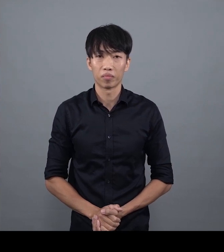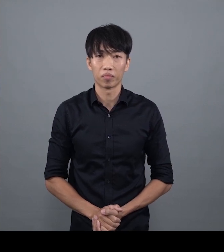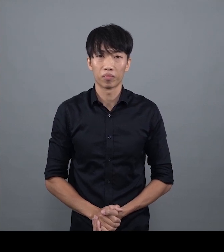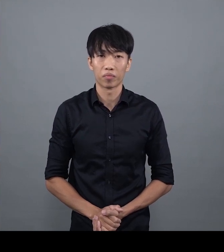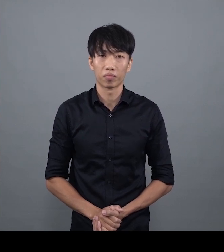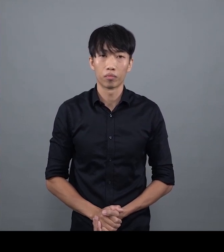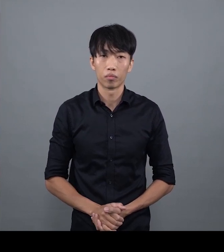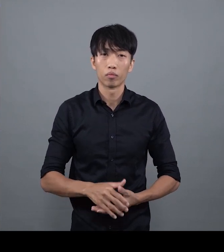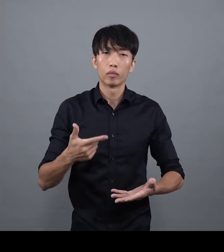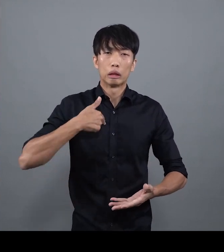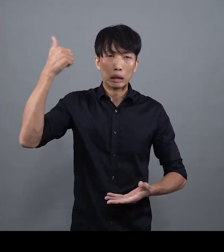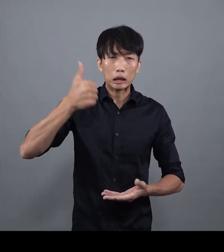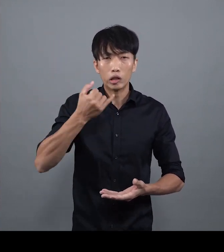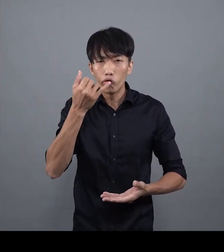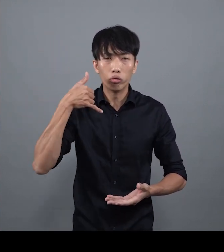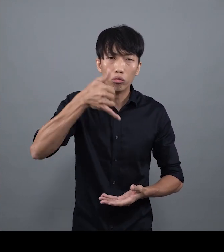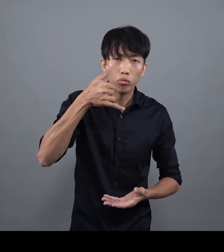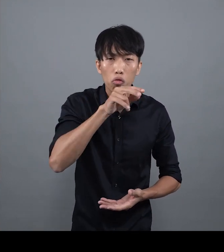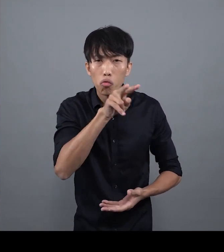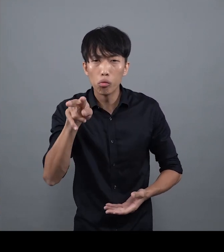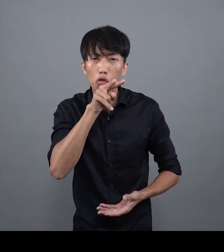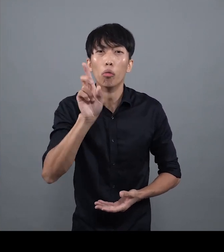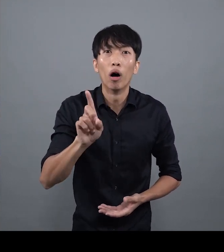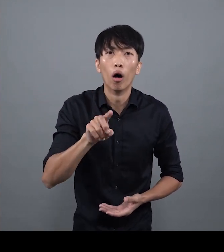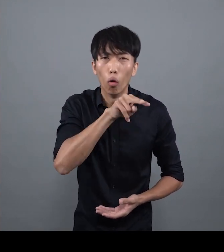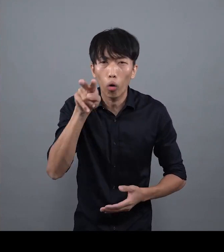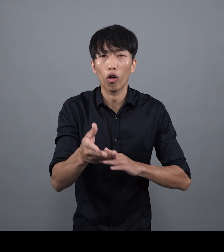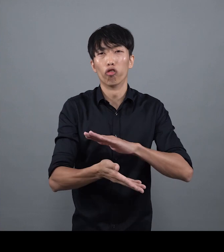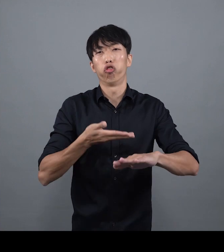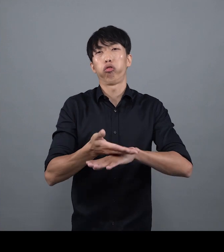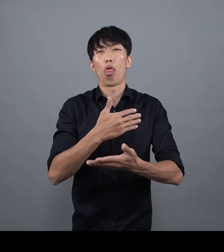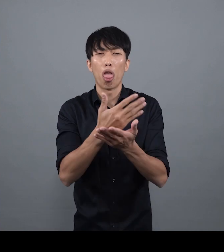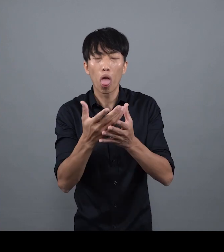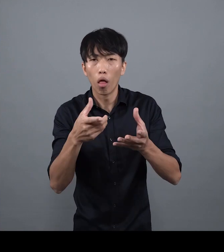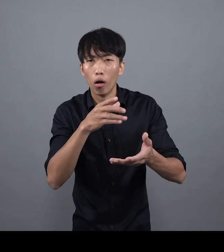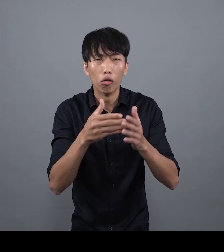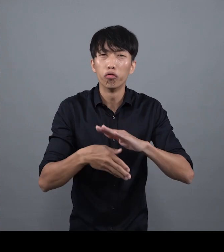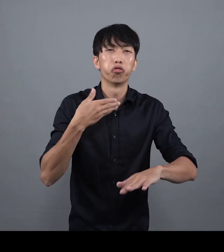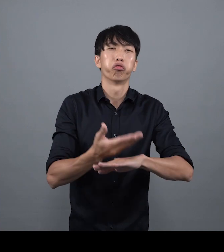From time to time, I’ll drop by What do I see? The same things come and go